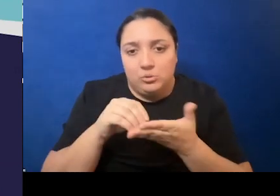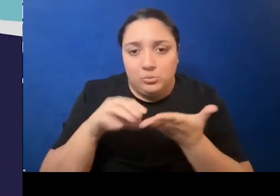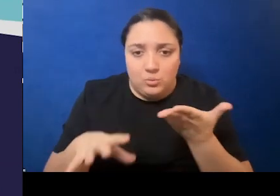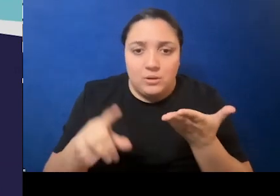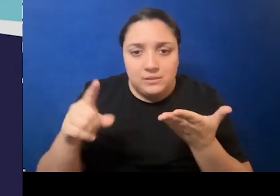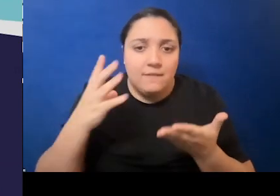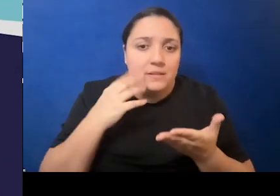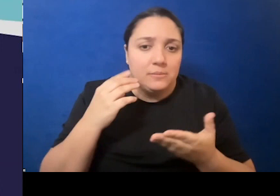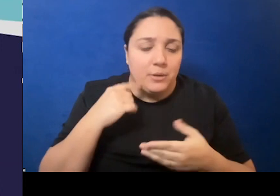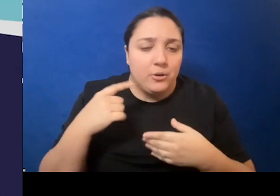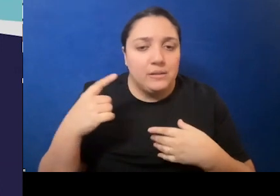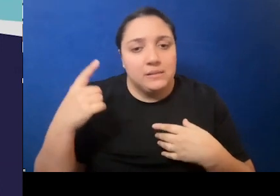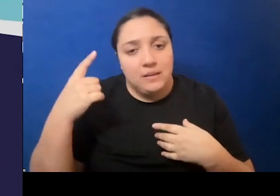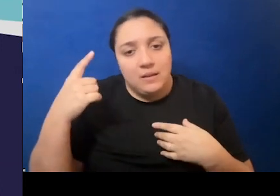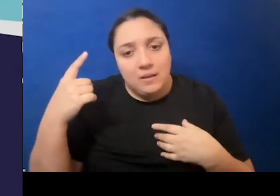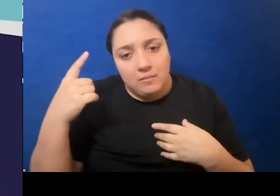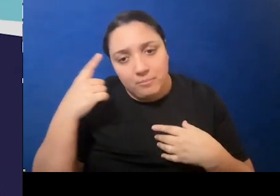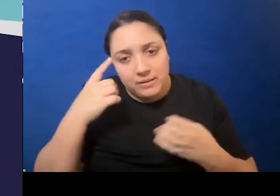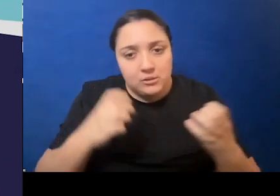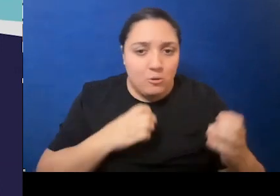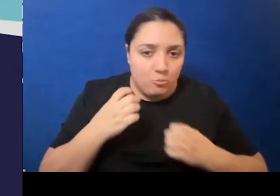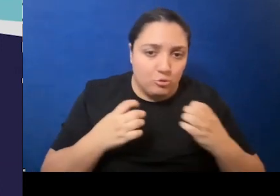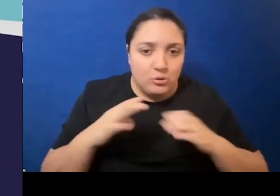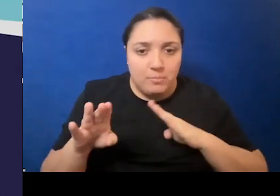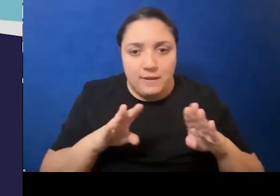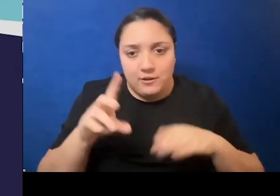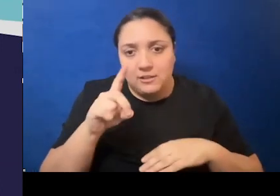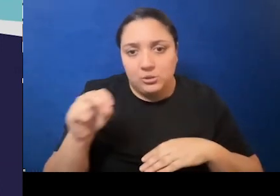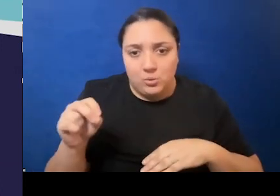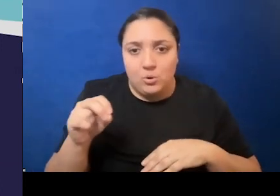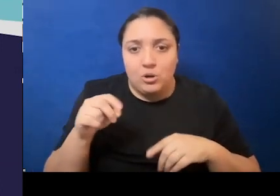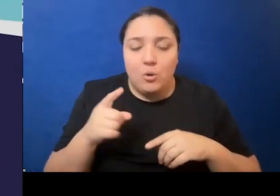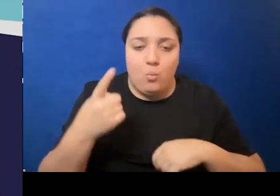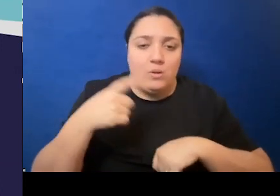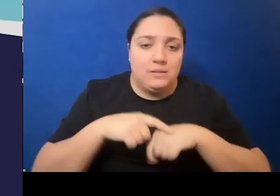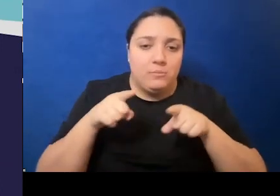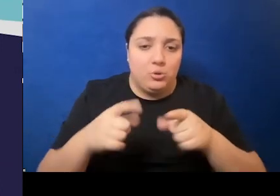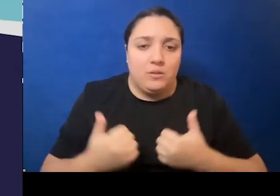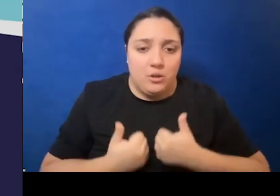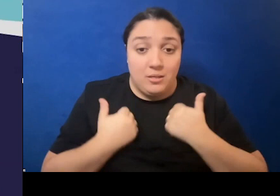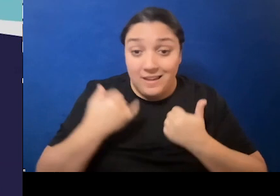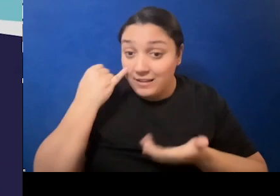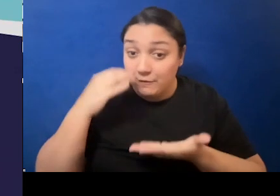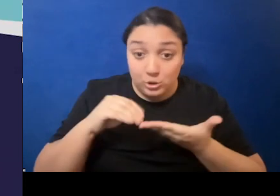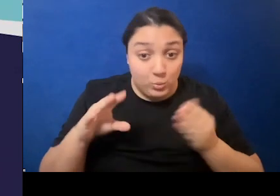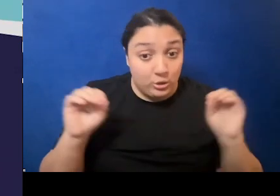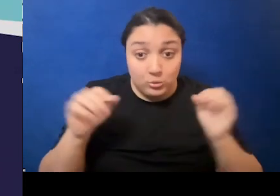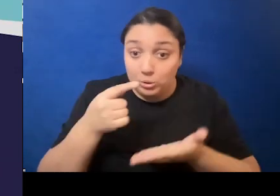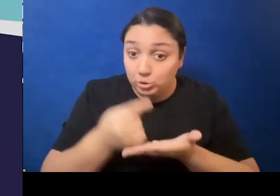MENTAL EMOTIONAL BEHAVIOR. IF THESE STUDENTS ARE UNTREATED AND NOT GETTING THE STORE, IT